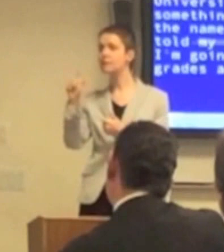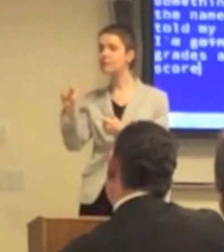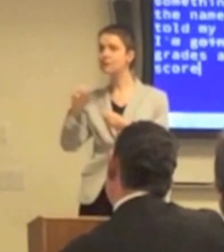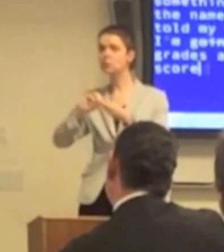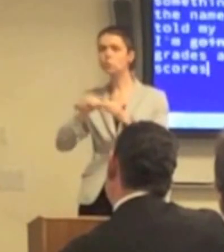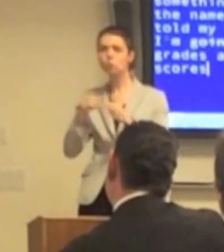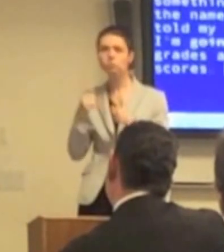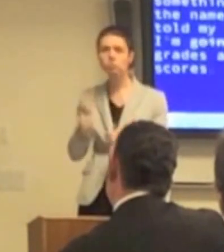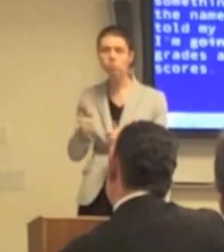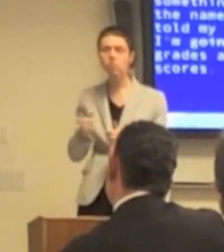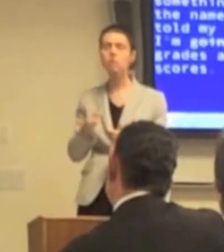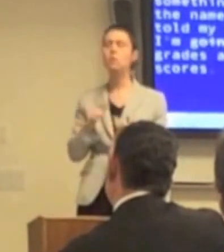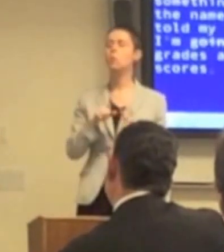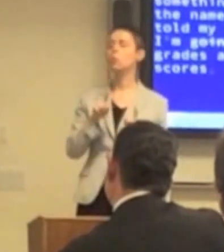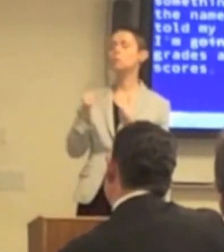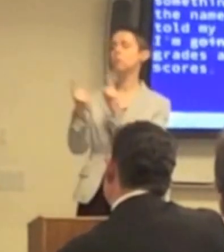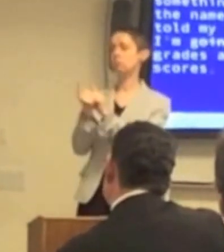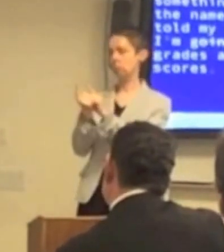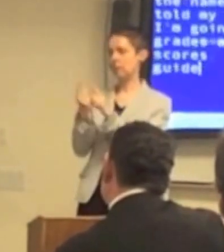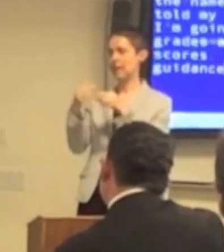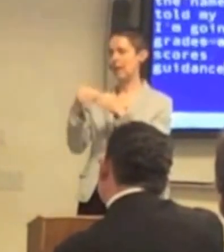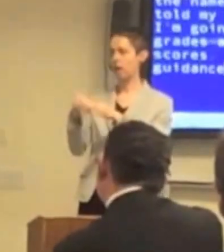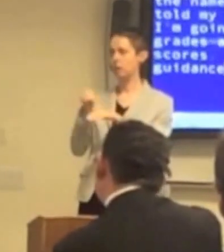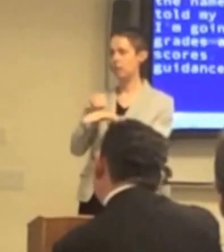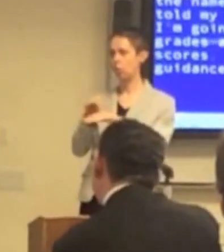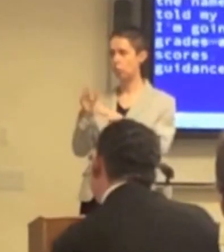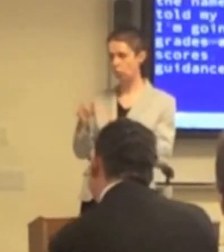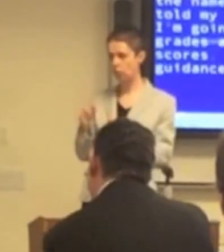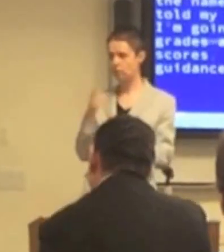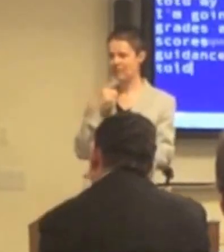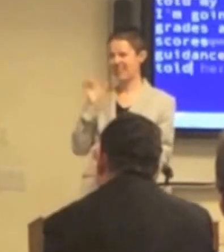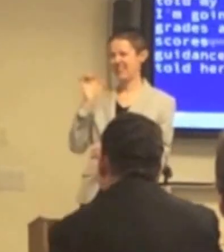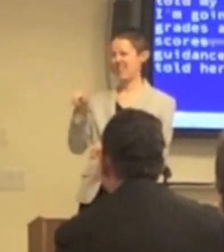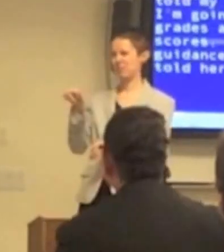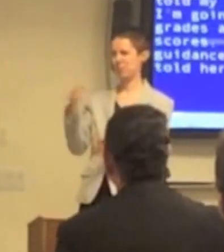And I went to my guidance counselor and I told her that's where I'm going.